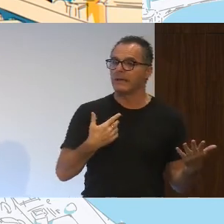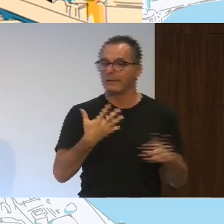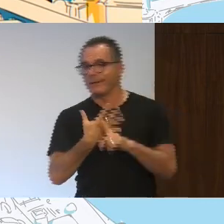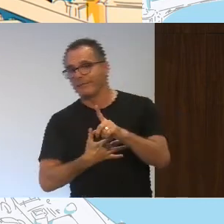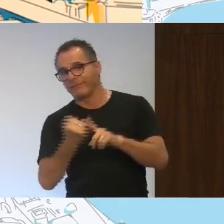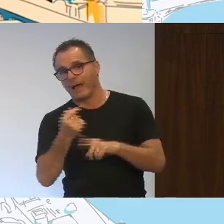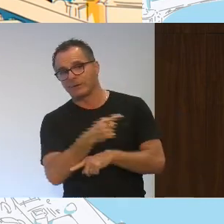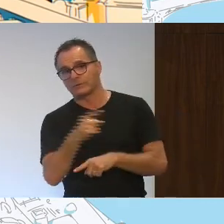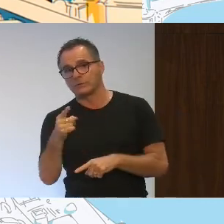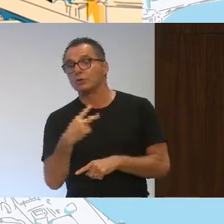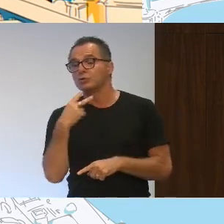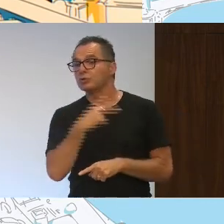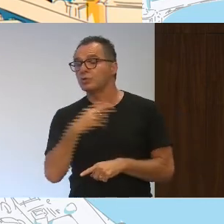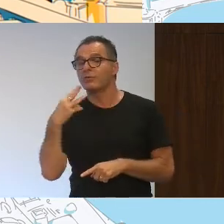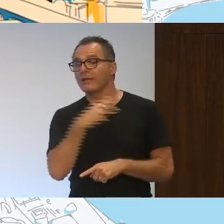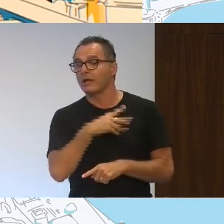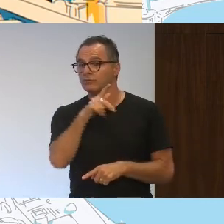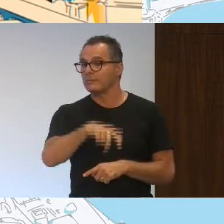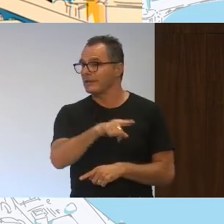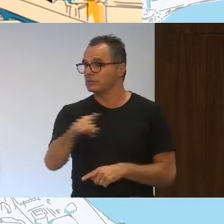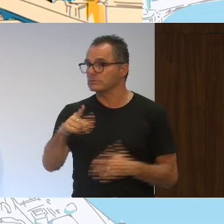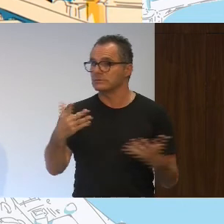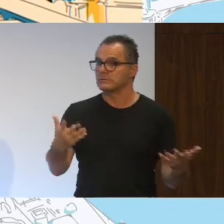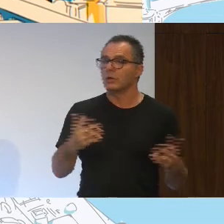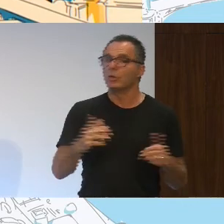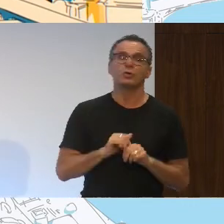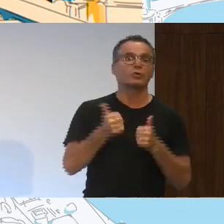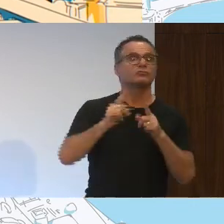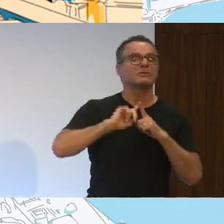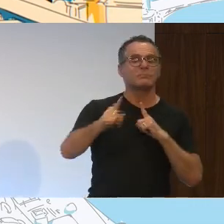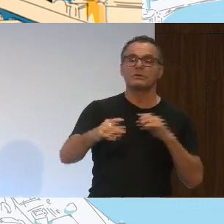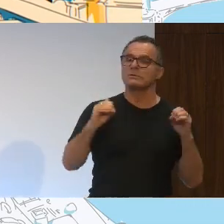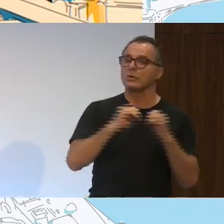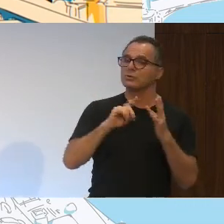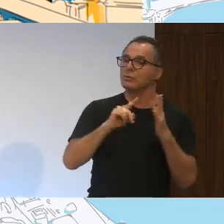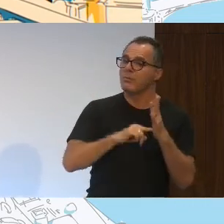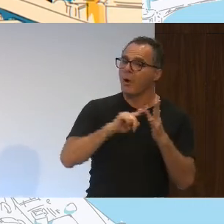2 to 300 patients who wouldn't respond to Botox. And all of them have tried everything else.